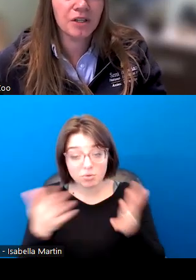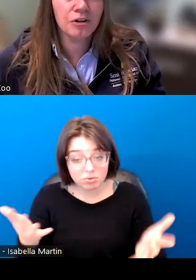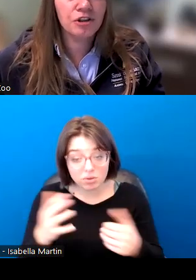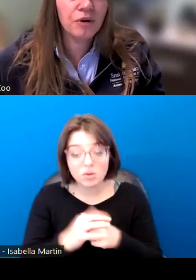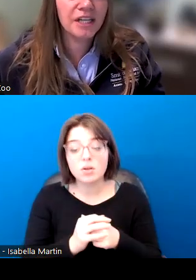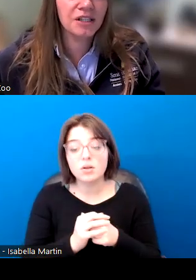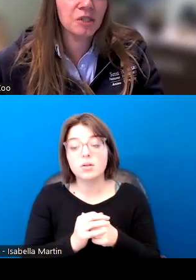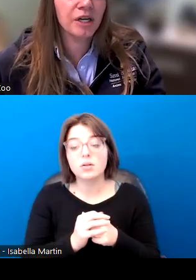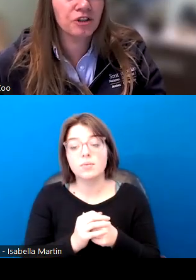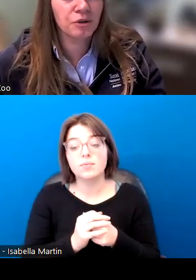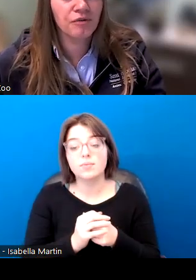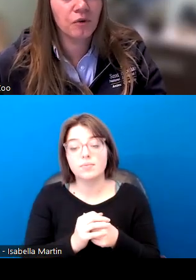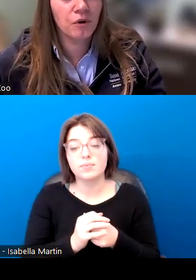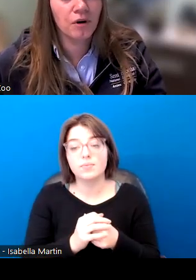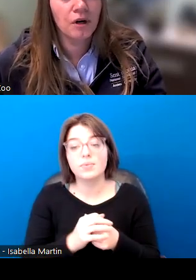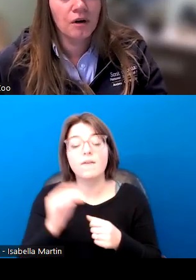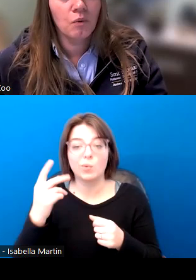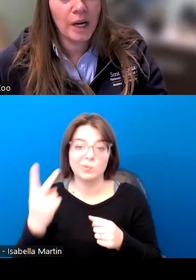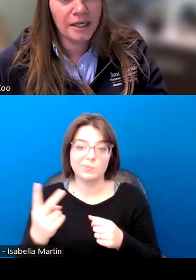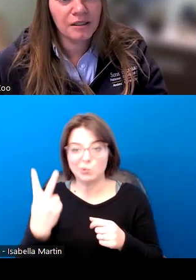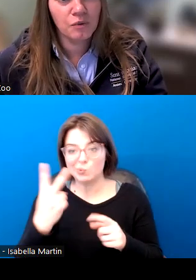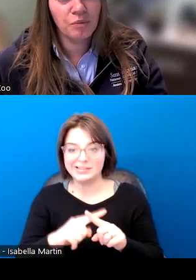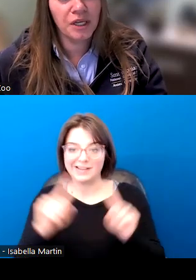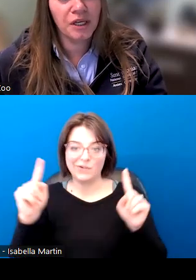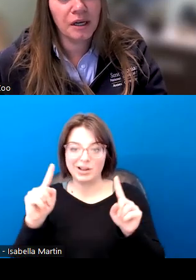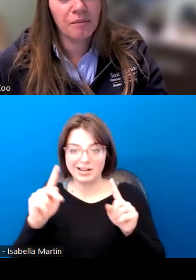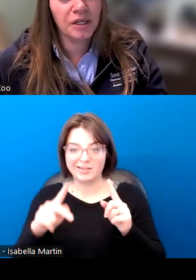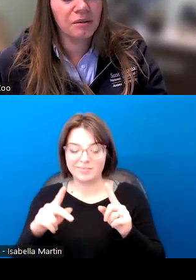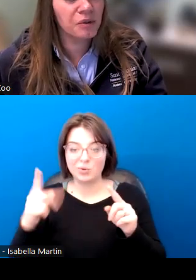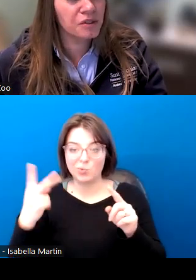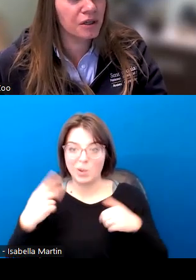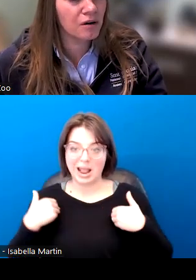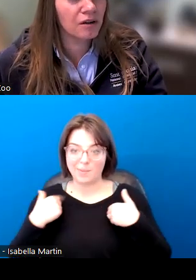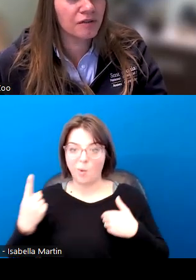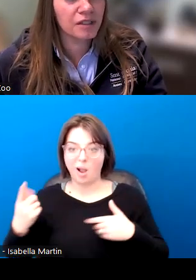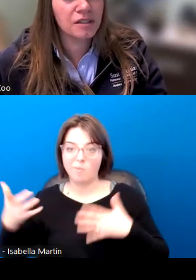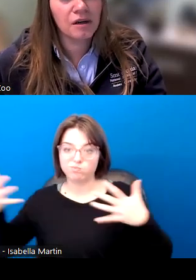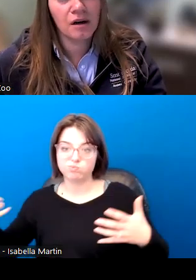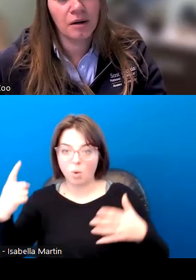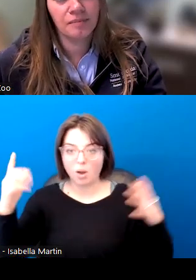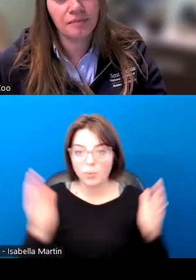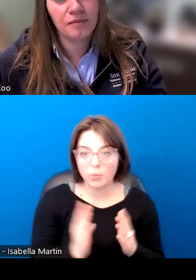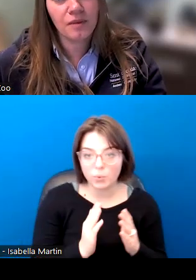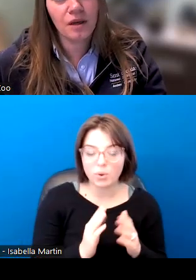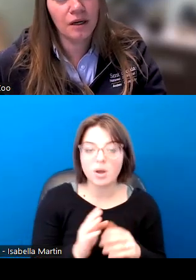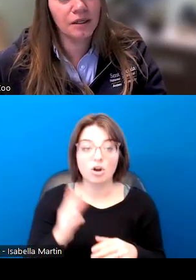that are on two ends of the spectrum for weight would be Ambika and Bosey are elephants um and